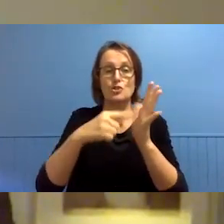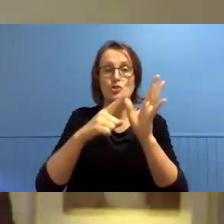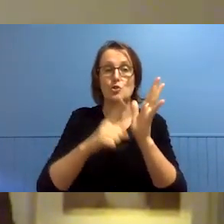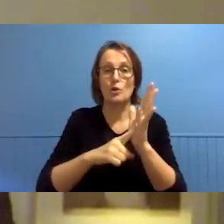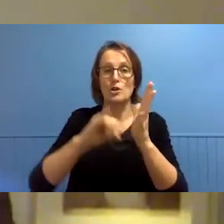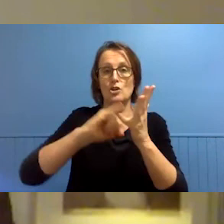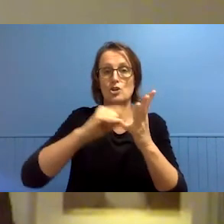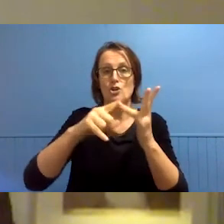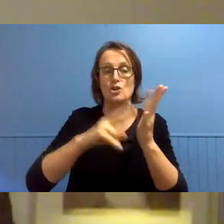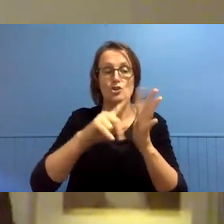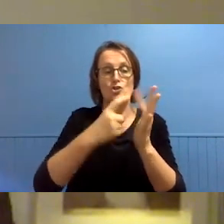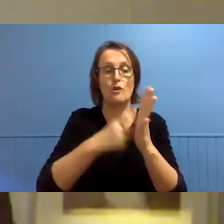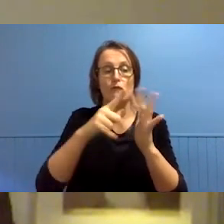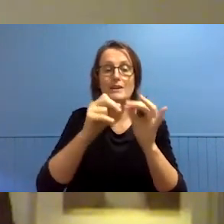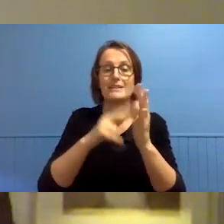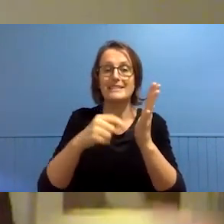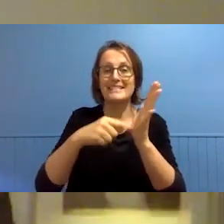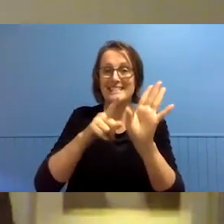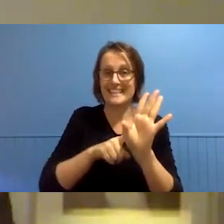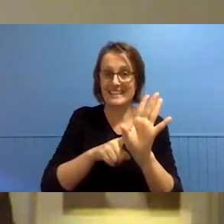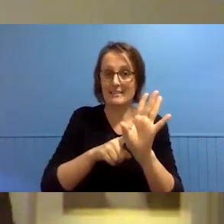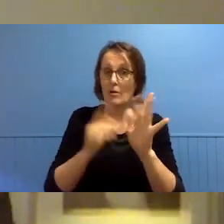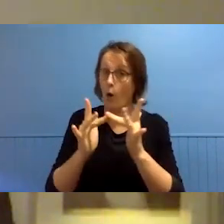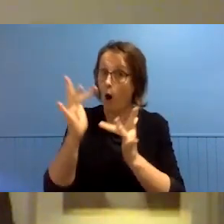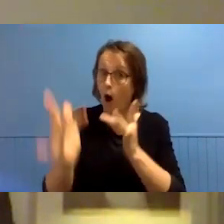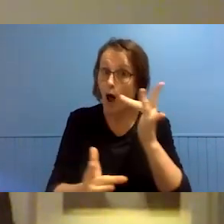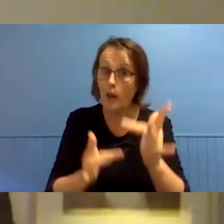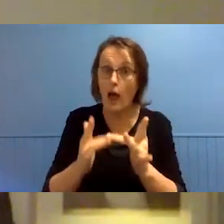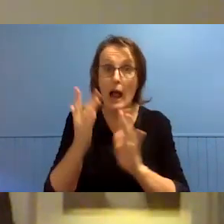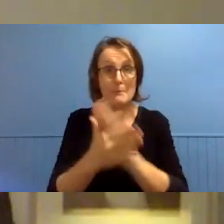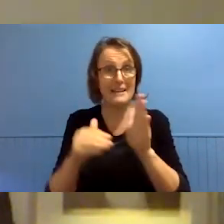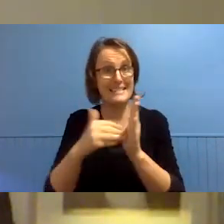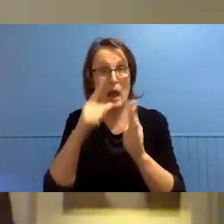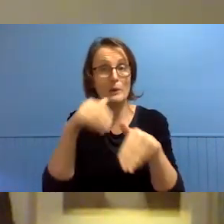doesn't relieve us of any kind of responsibility to look at our own